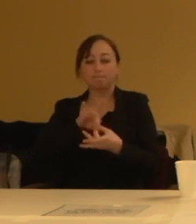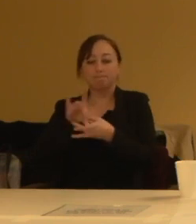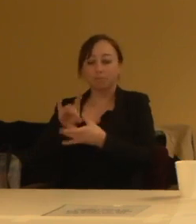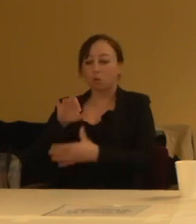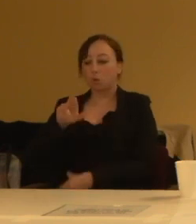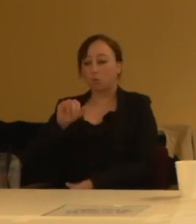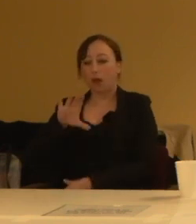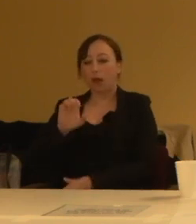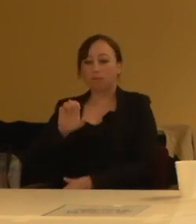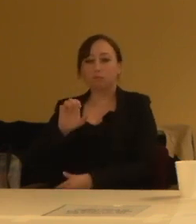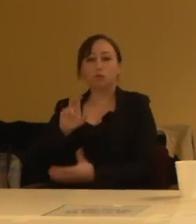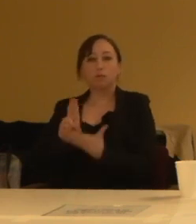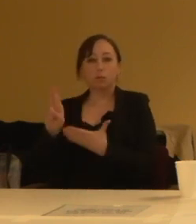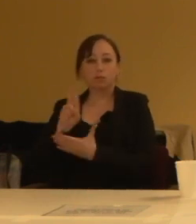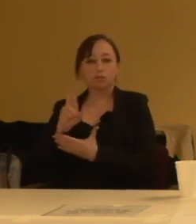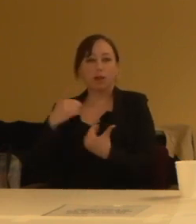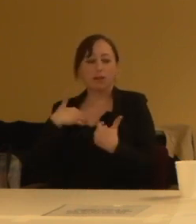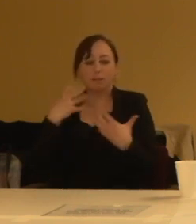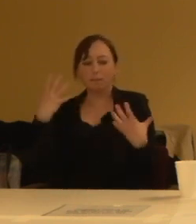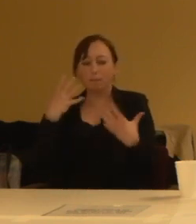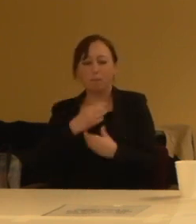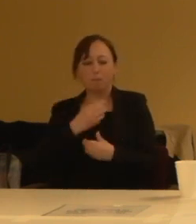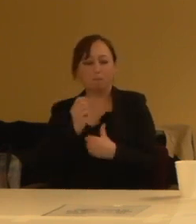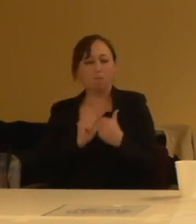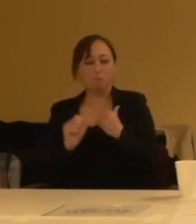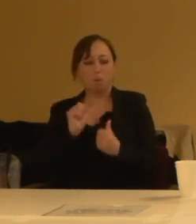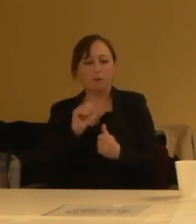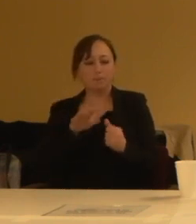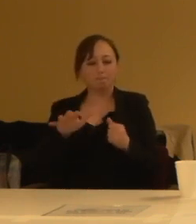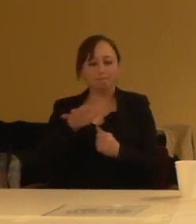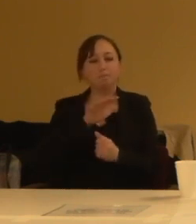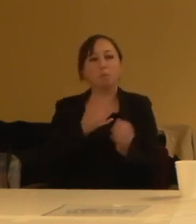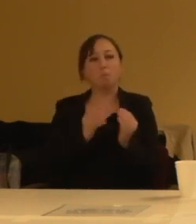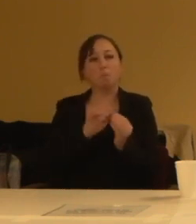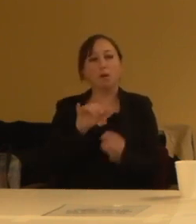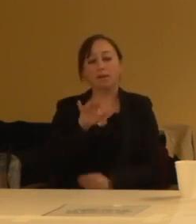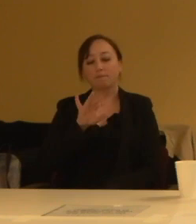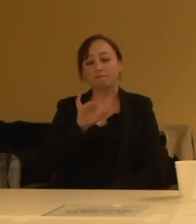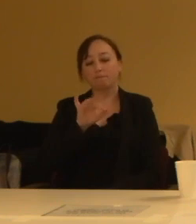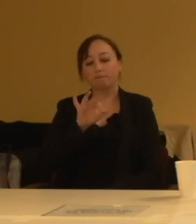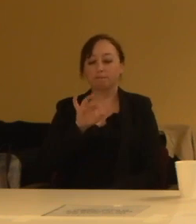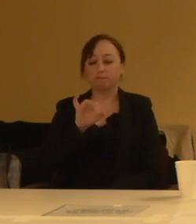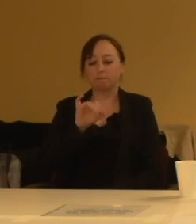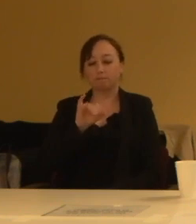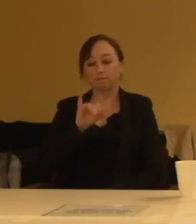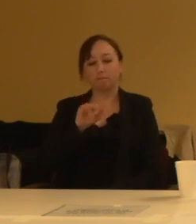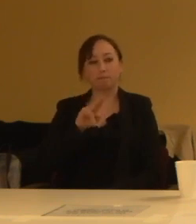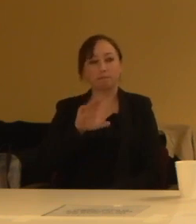has a beautiful performance space and it's more of like a fine art building, and the woman who runs it, you know,